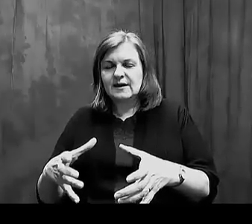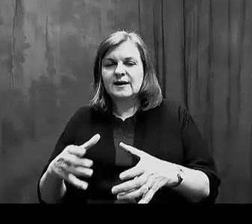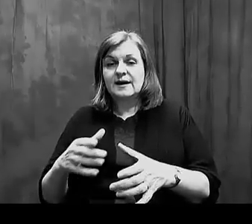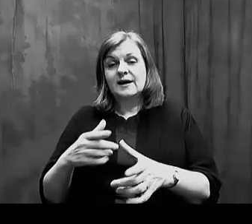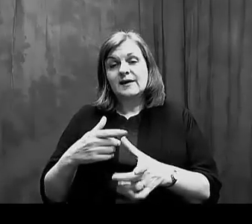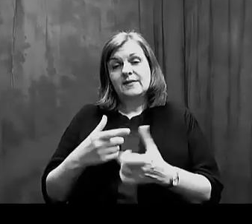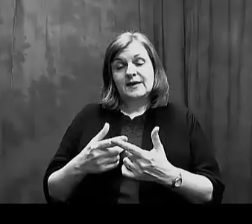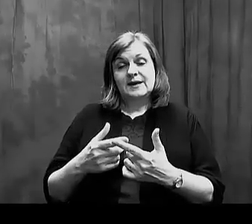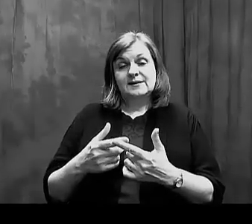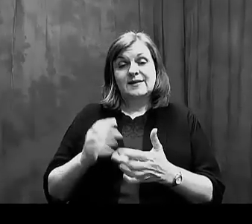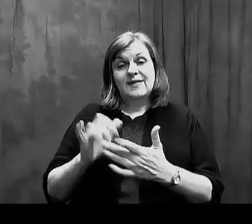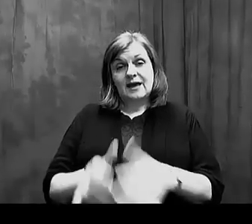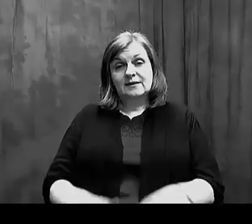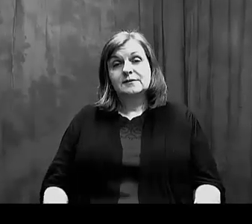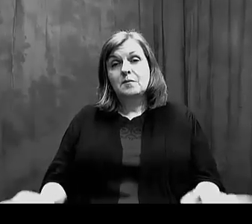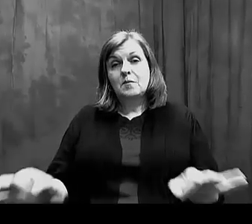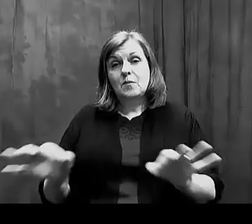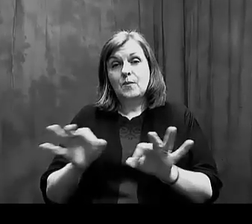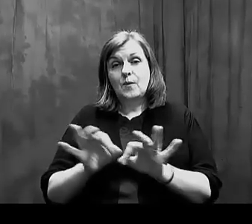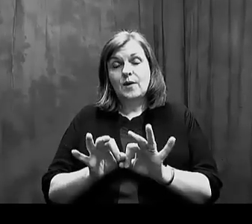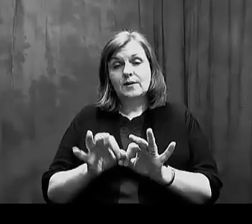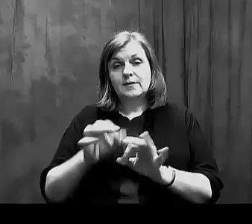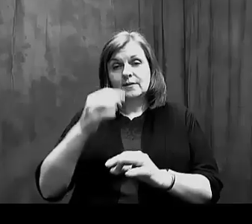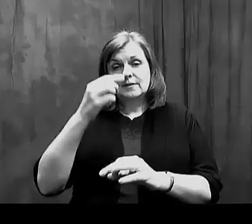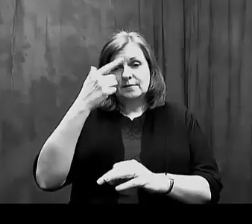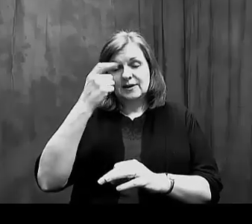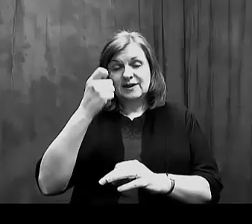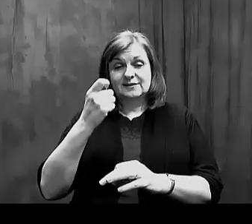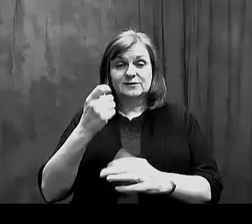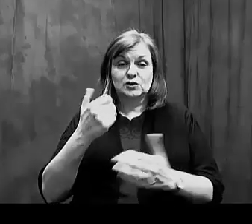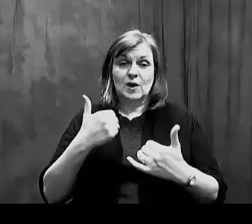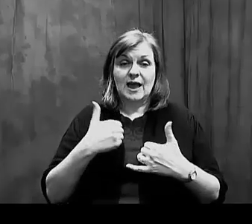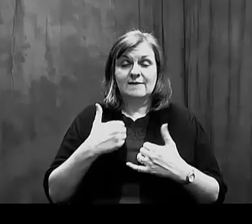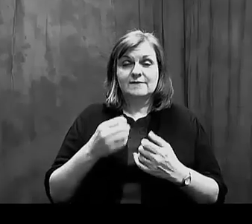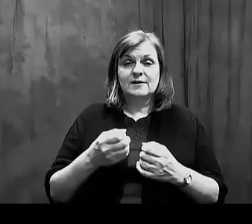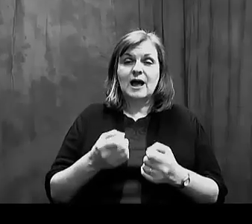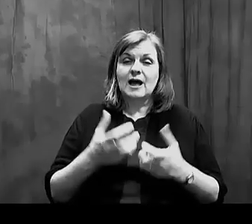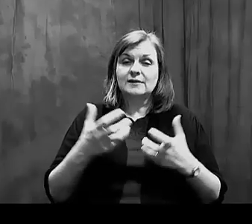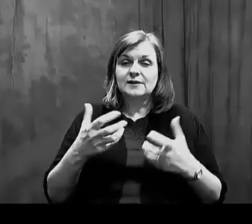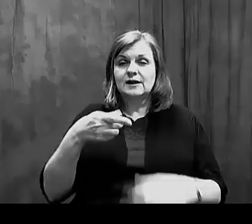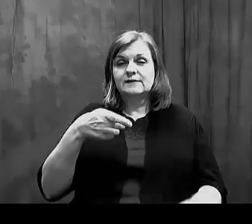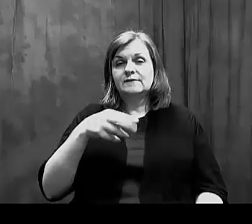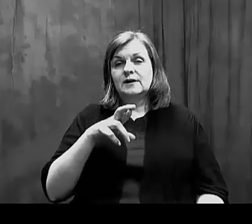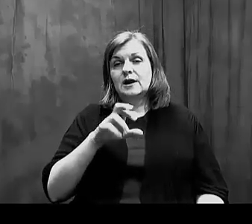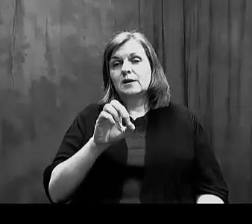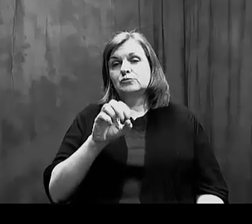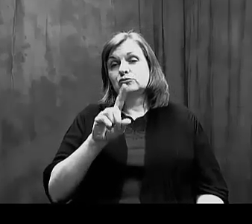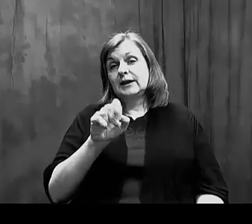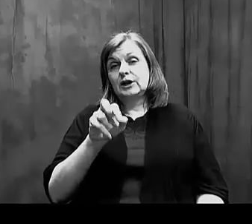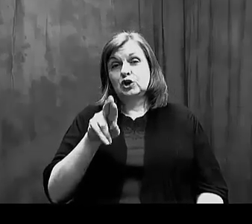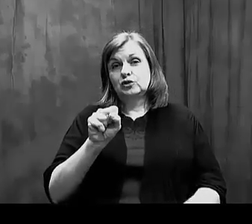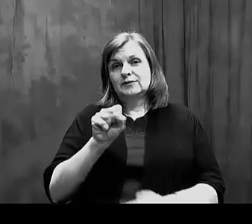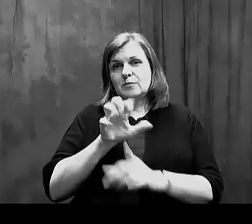so there may be thousands of eggs in this pile from the standpoint this is important